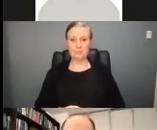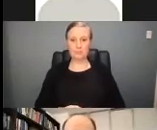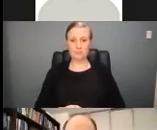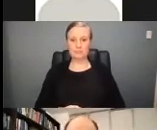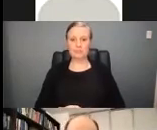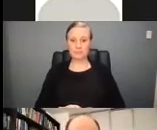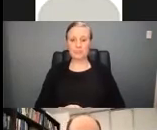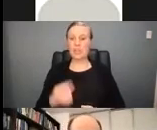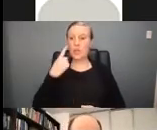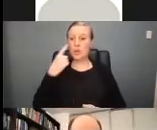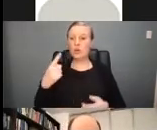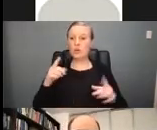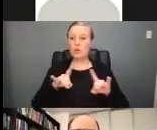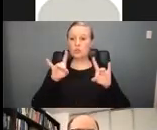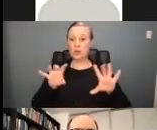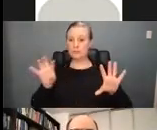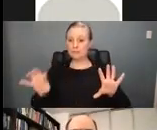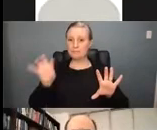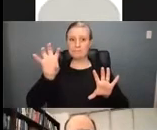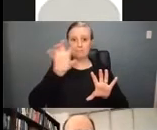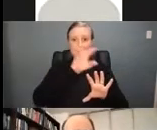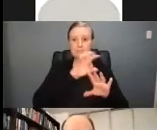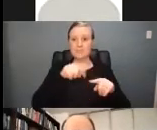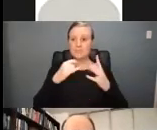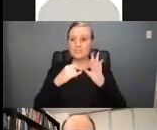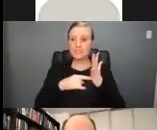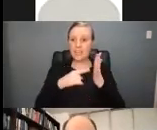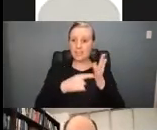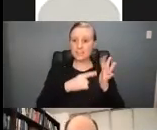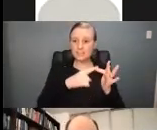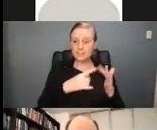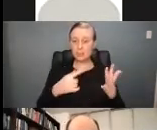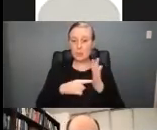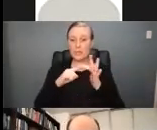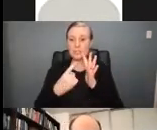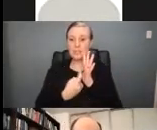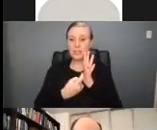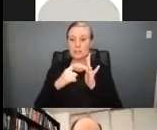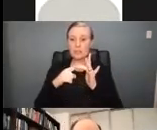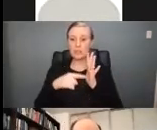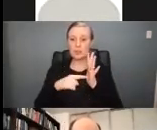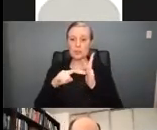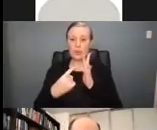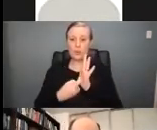states and territories. There is, of course, as I already mentioned that significant gap